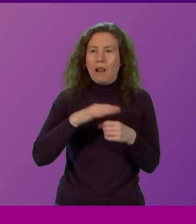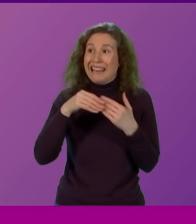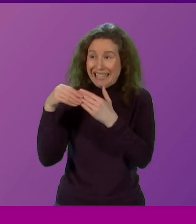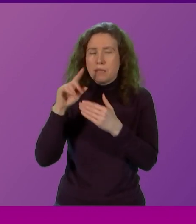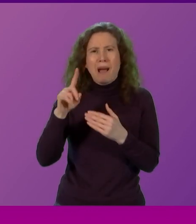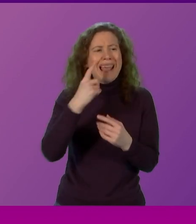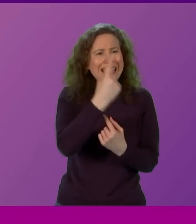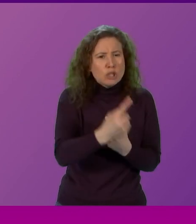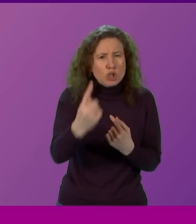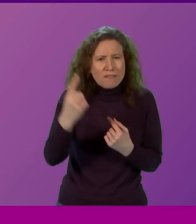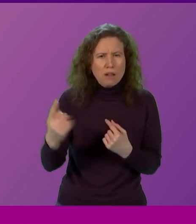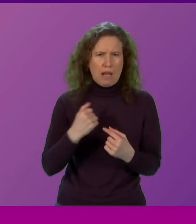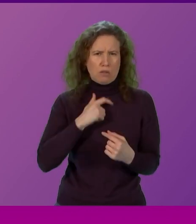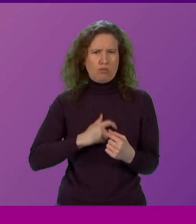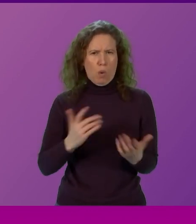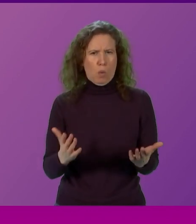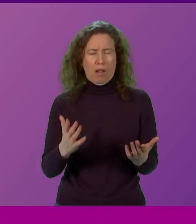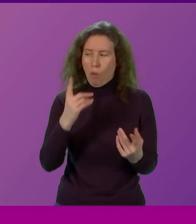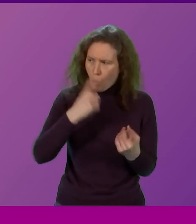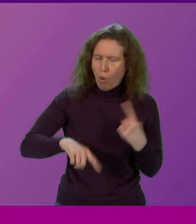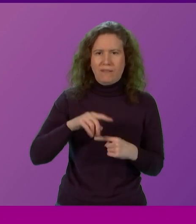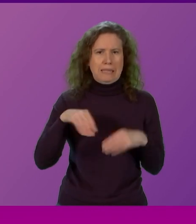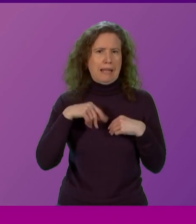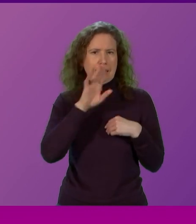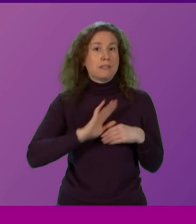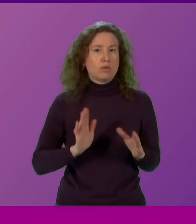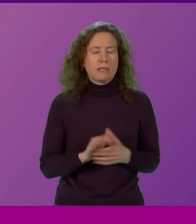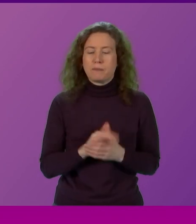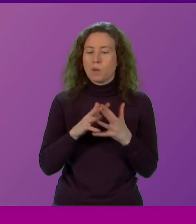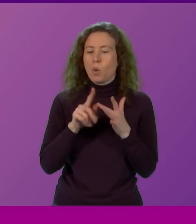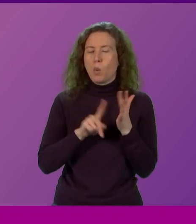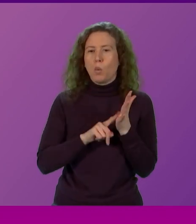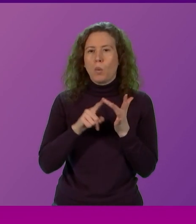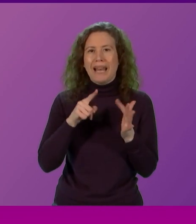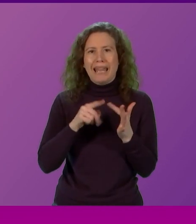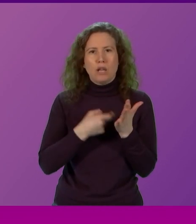to play and I am sure that all of us take that seriously.